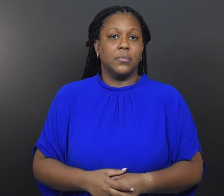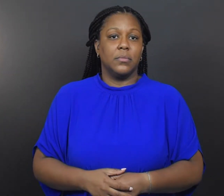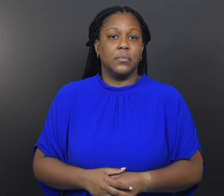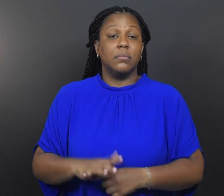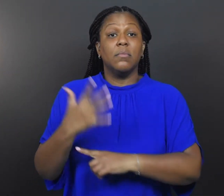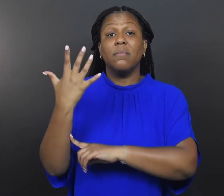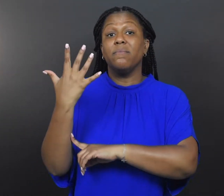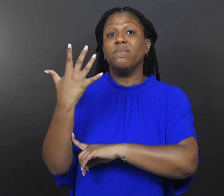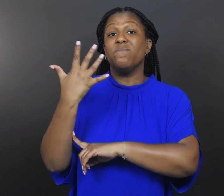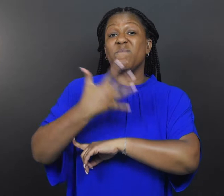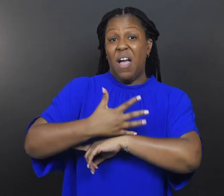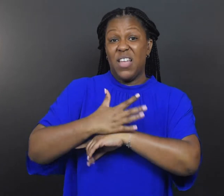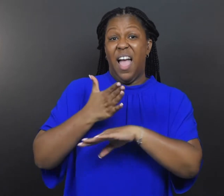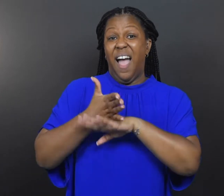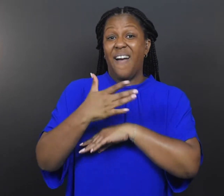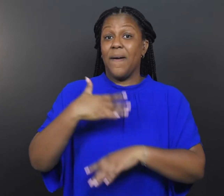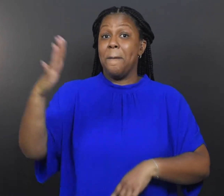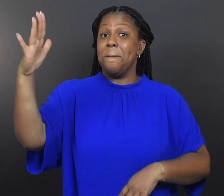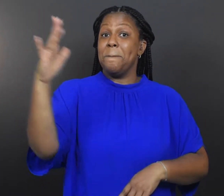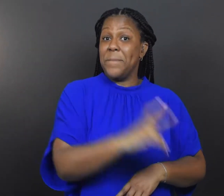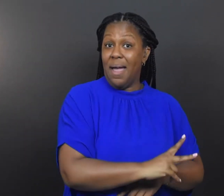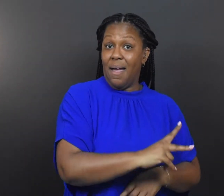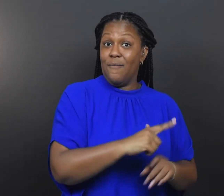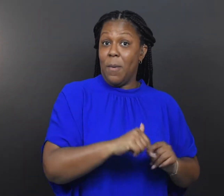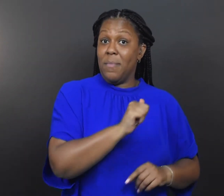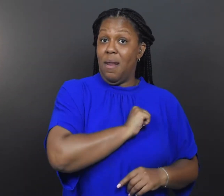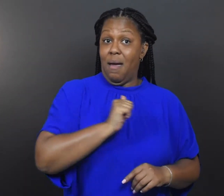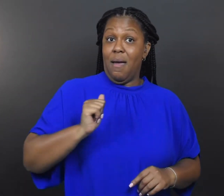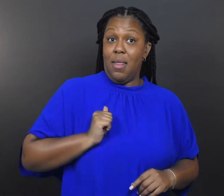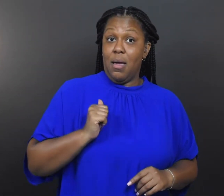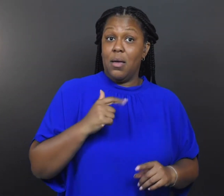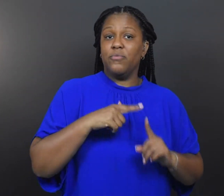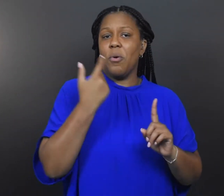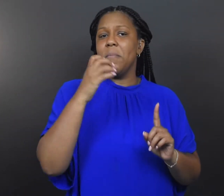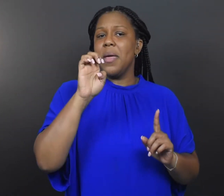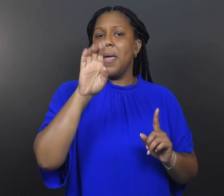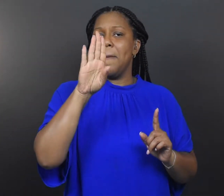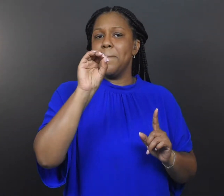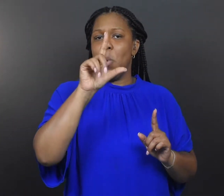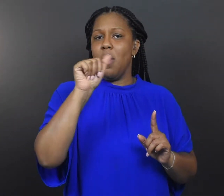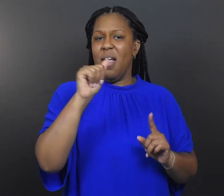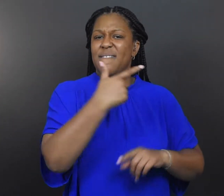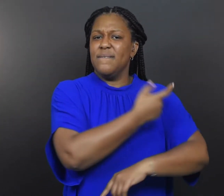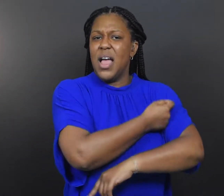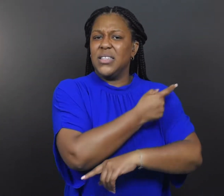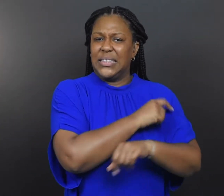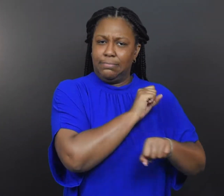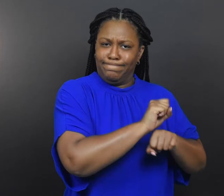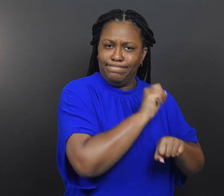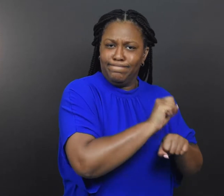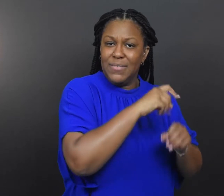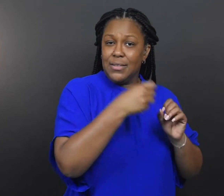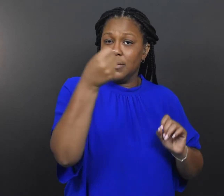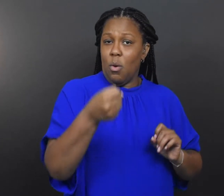Five days after returning to Atlanta from Ebola vaccine work in South Sudan, Rachael